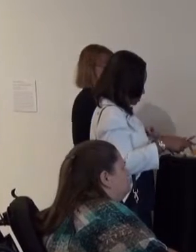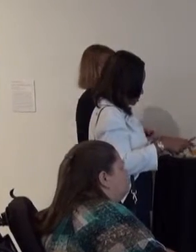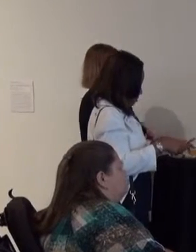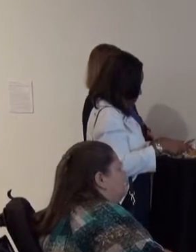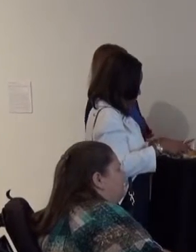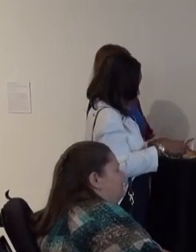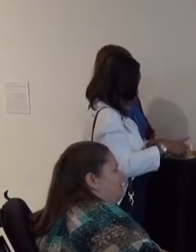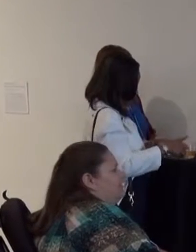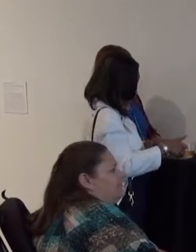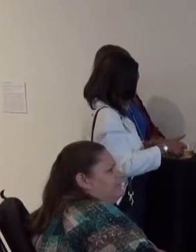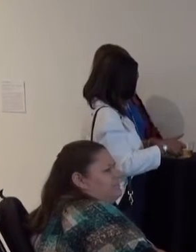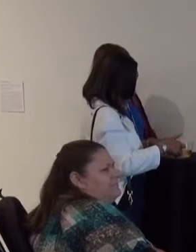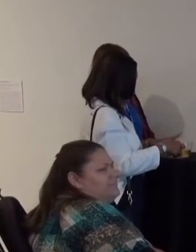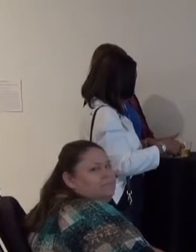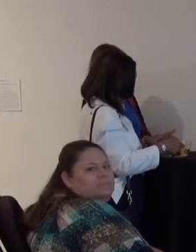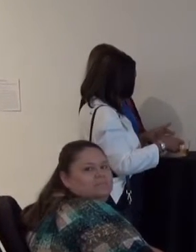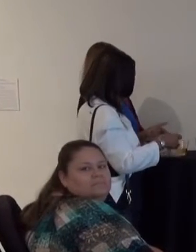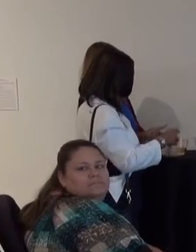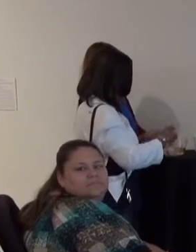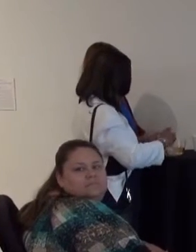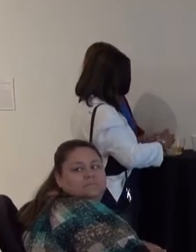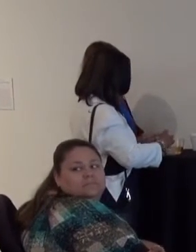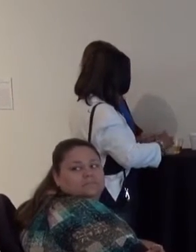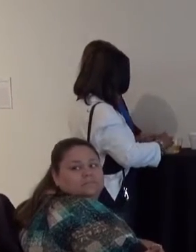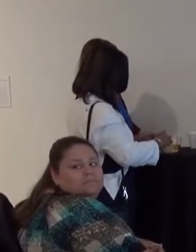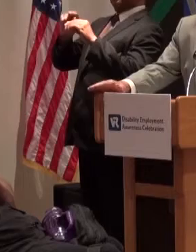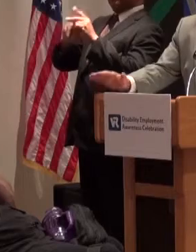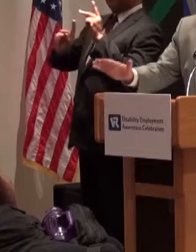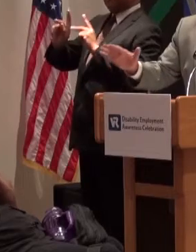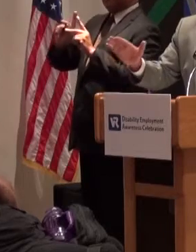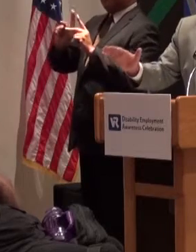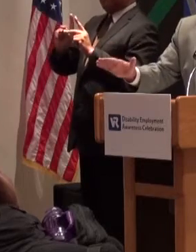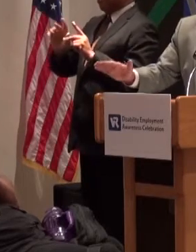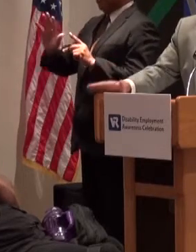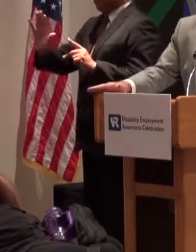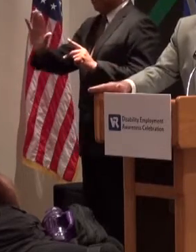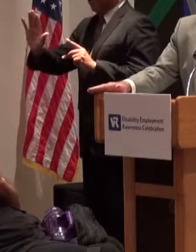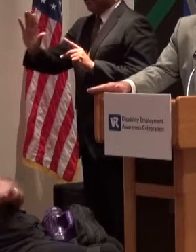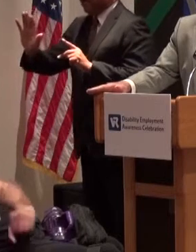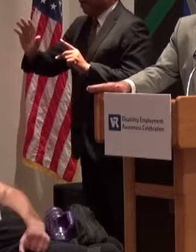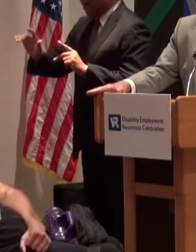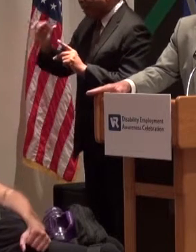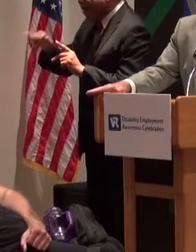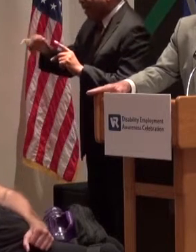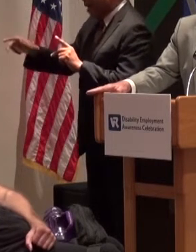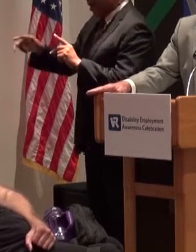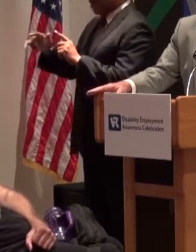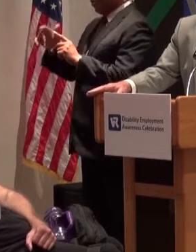And we have to train our employers that they have to know about reasonable accommodations